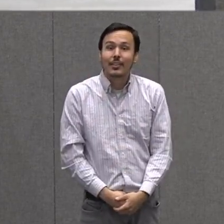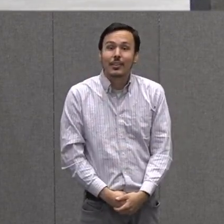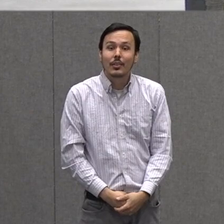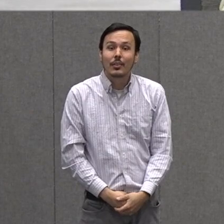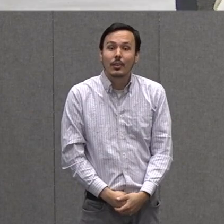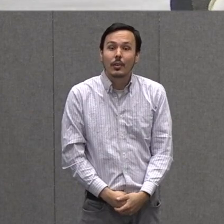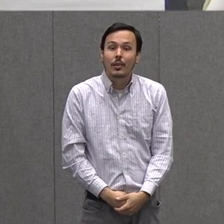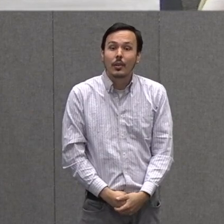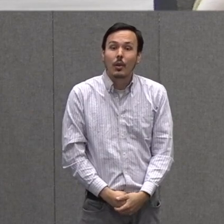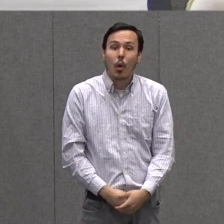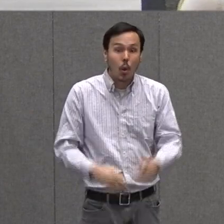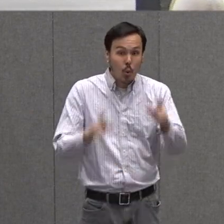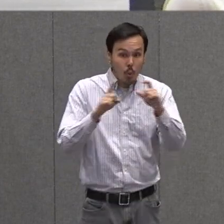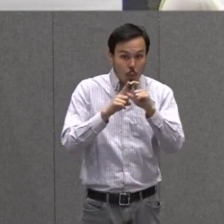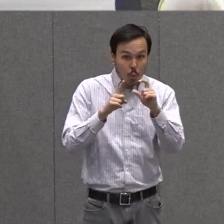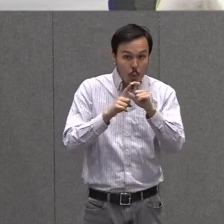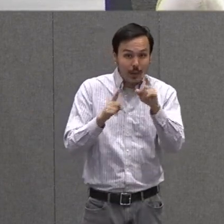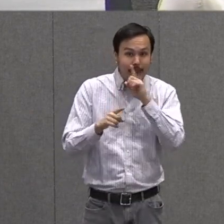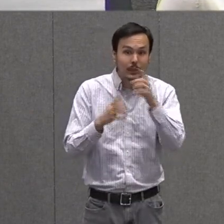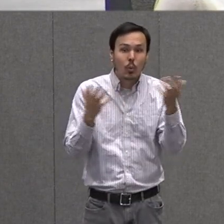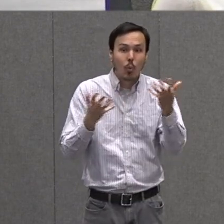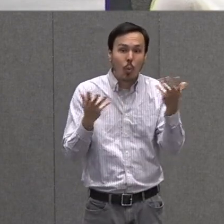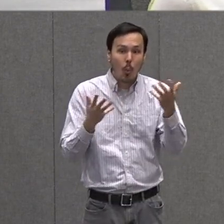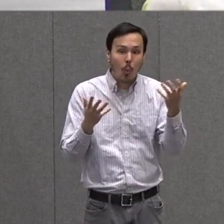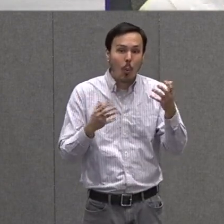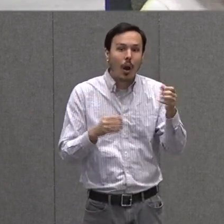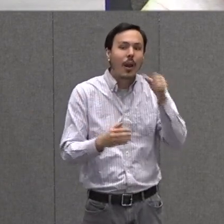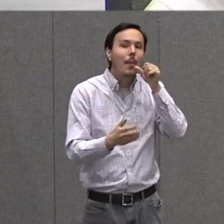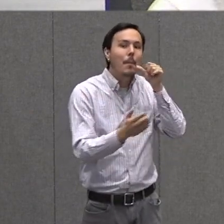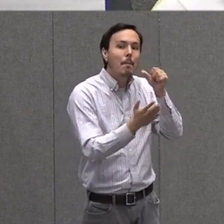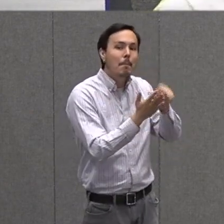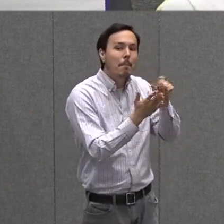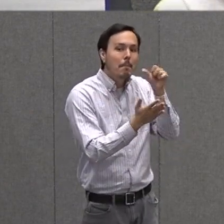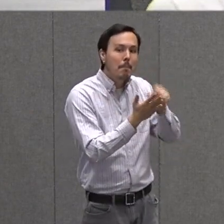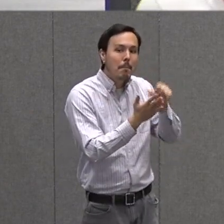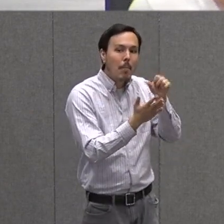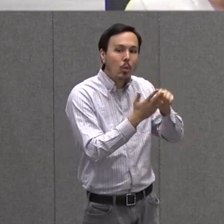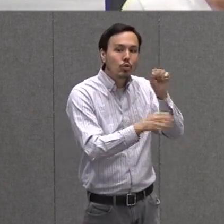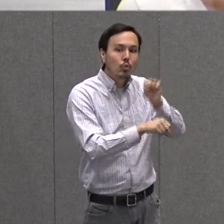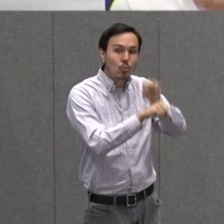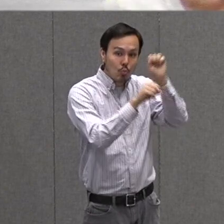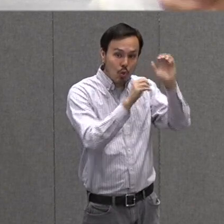The word for this one is postal worker. Can you say postal worker?